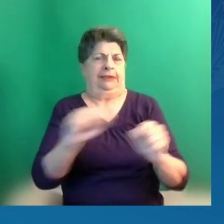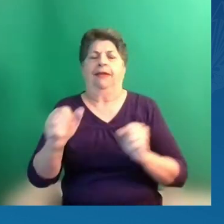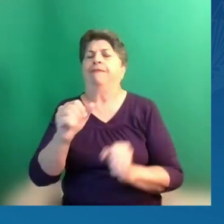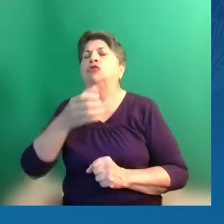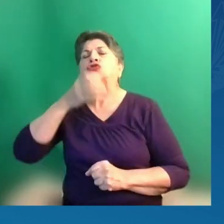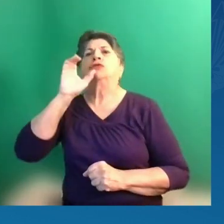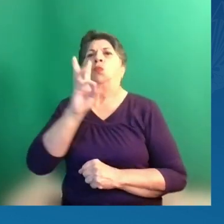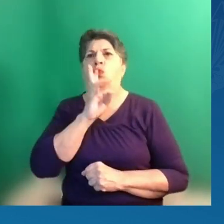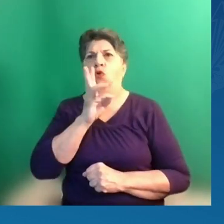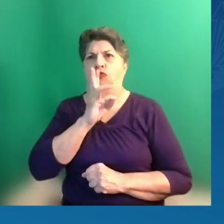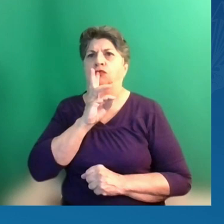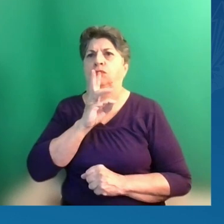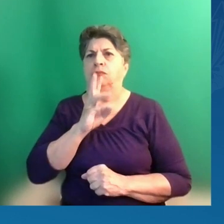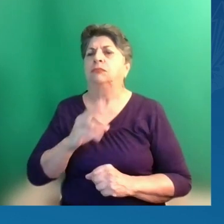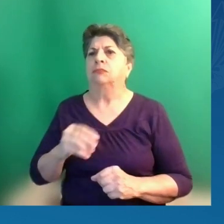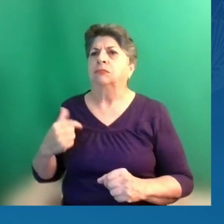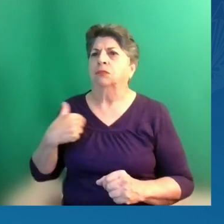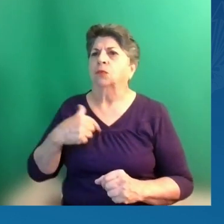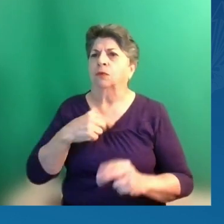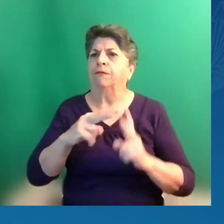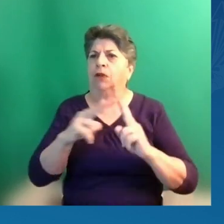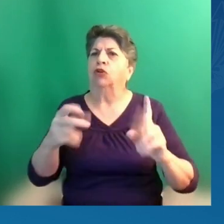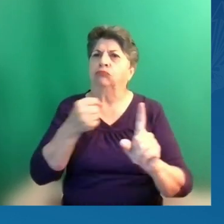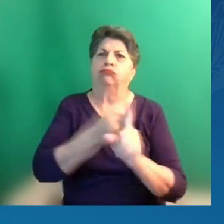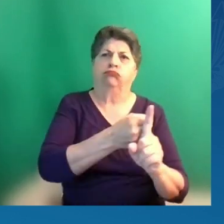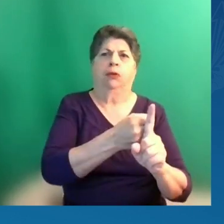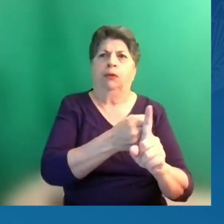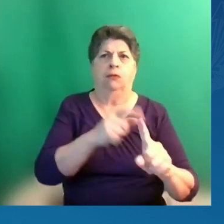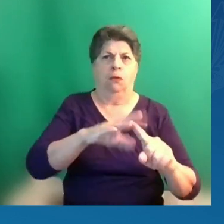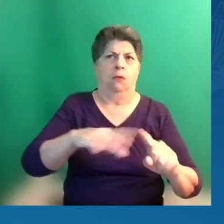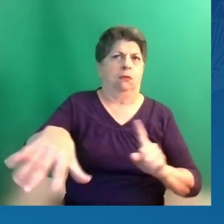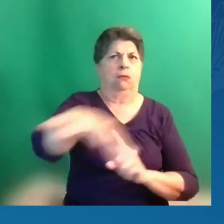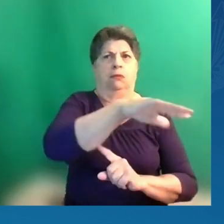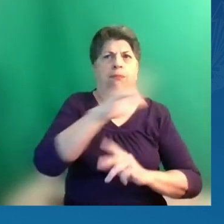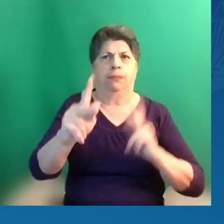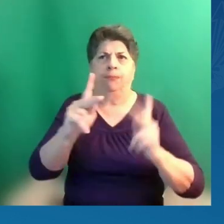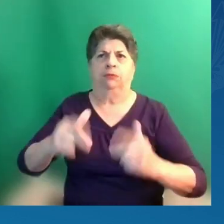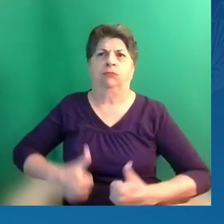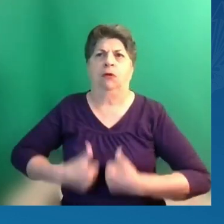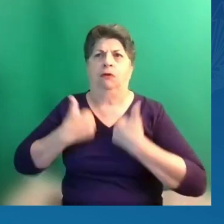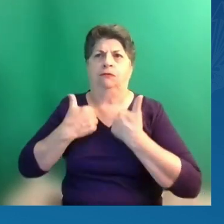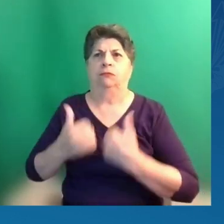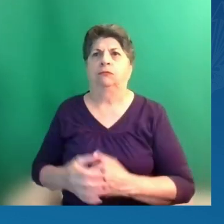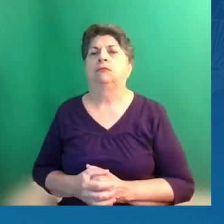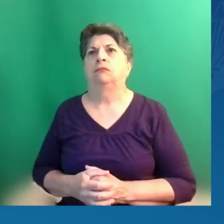the scale of the challenge remains immense. Today, nearly 2.2 billion people,